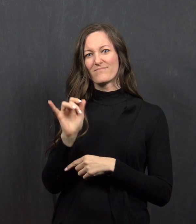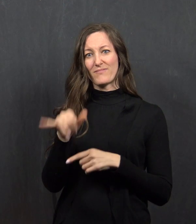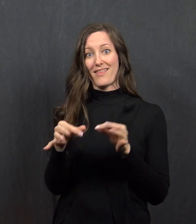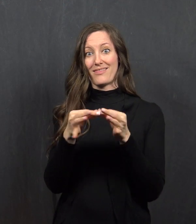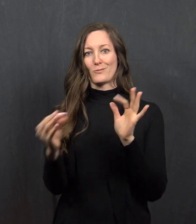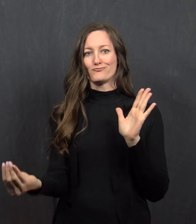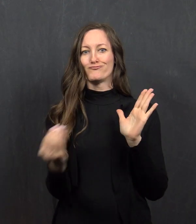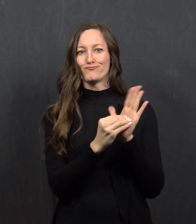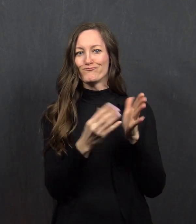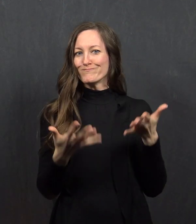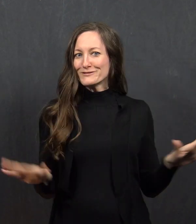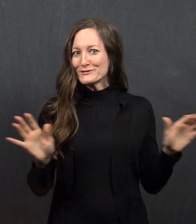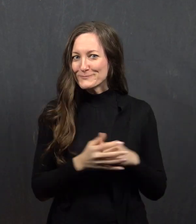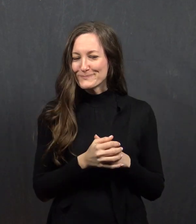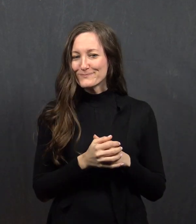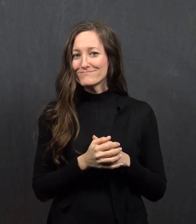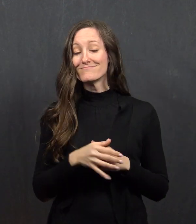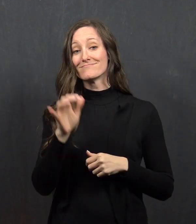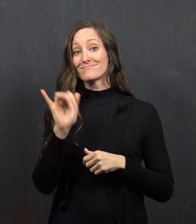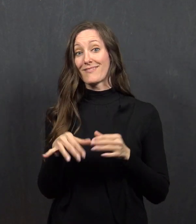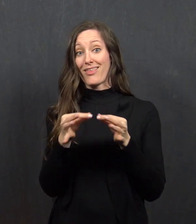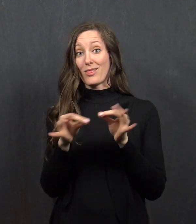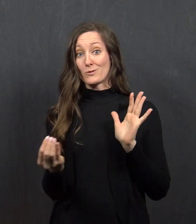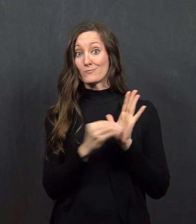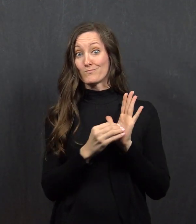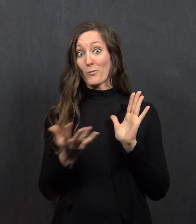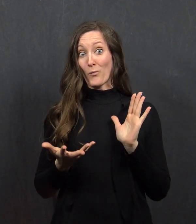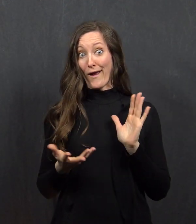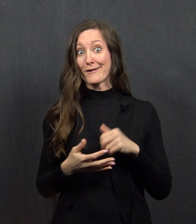the language is in! The language is as follows: